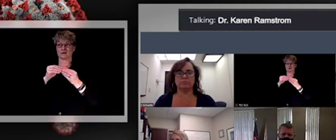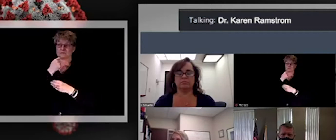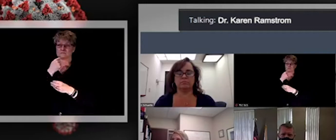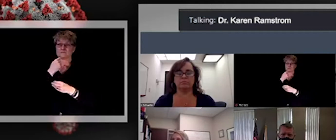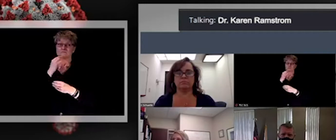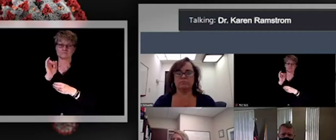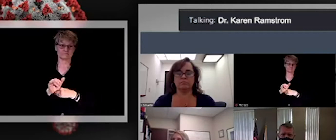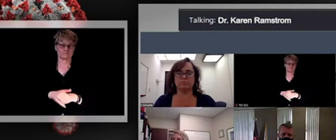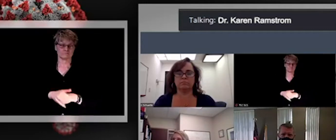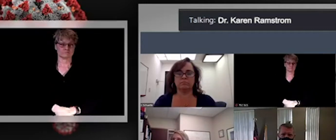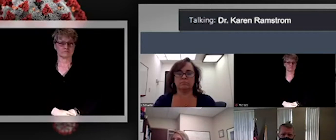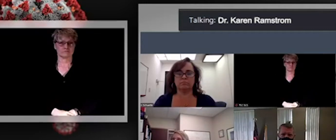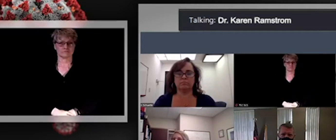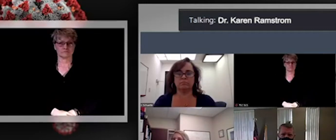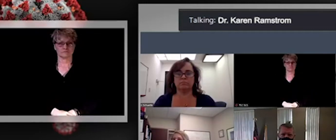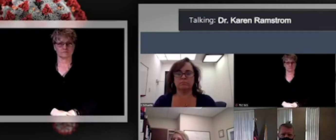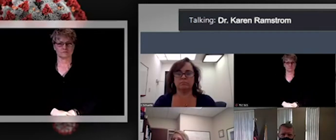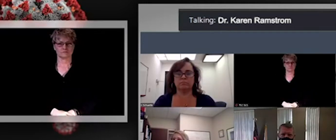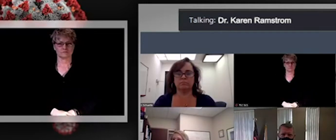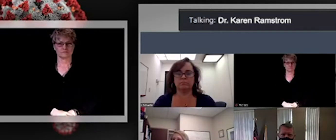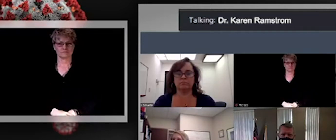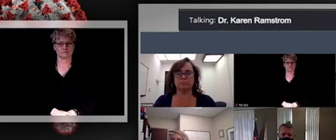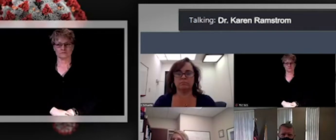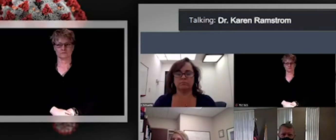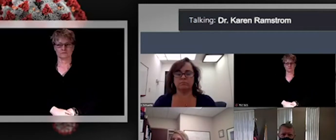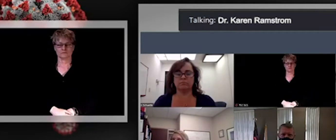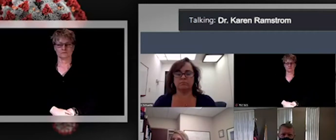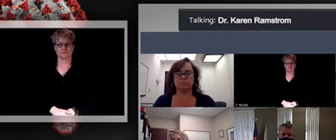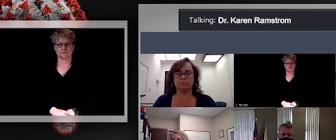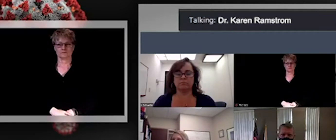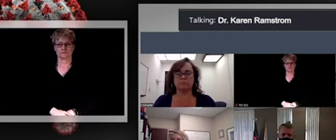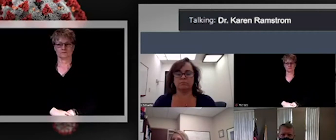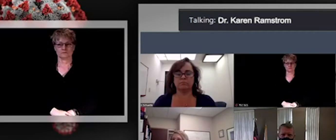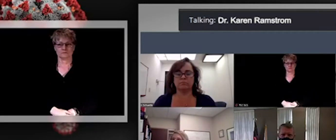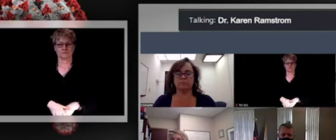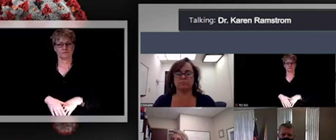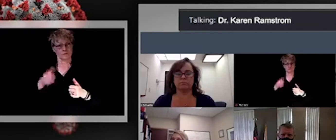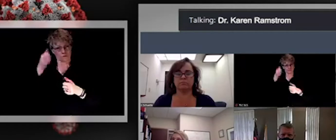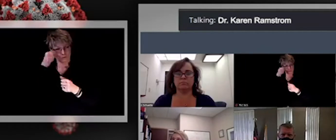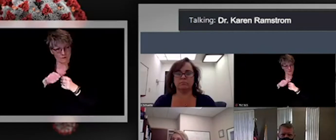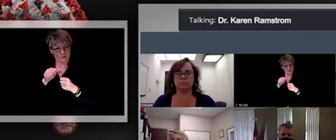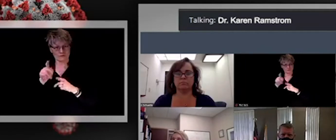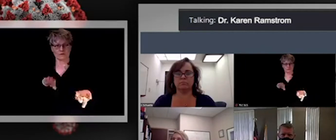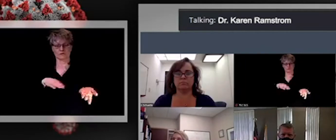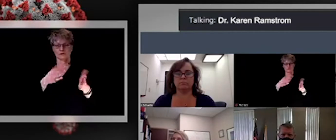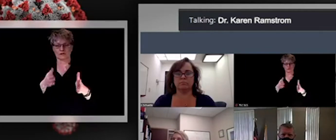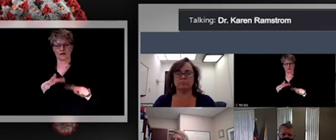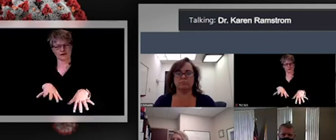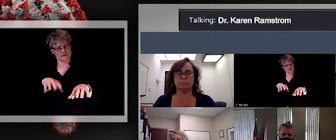actually finalize those causes of death and so the most recent statistics from 2017. So,